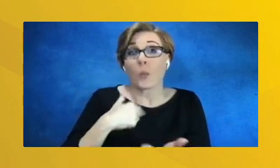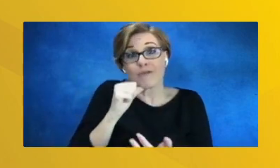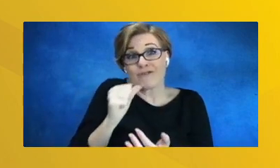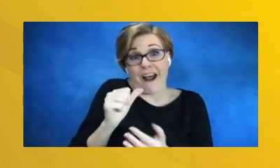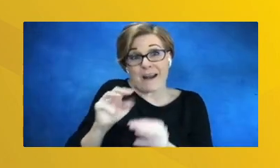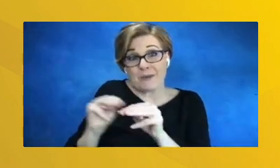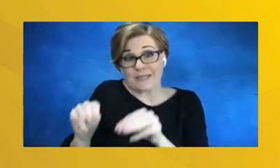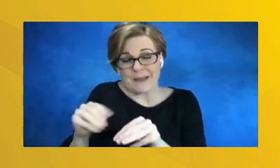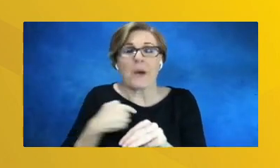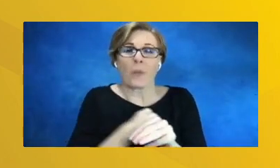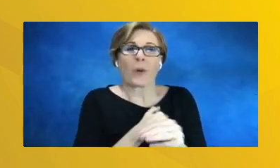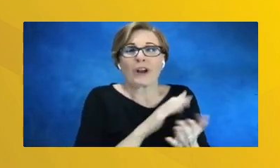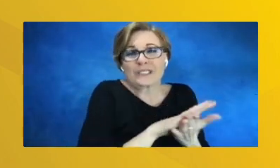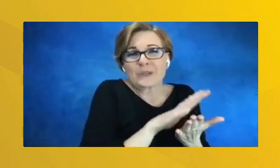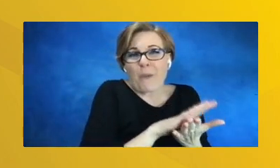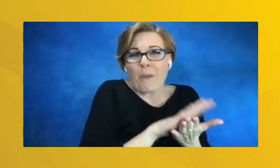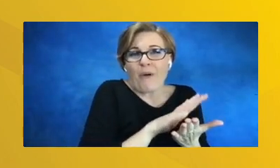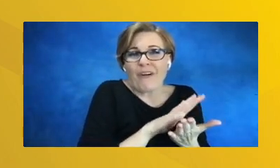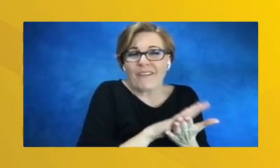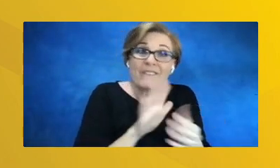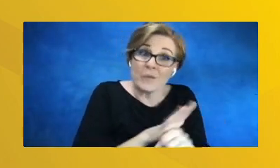a full time school.